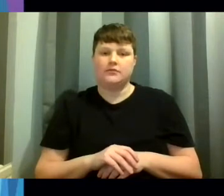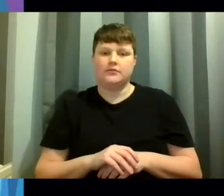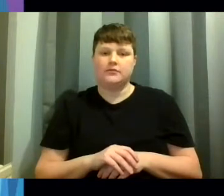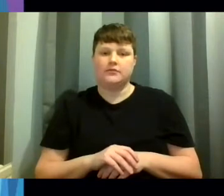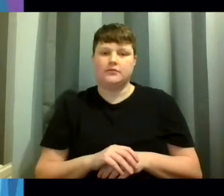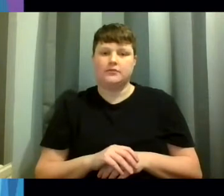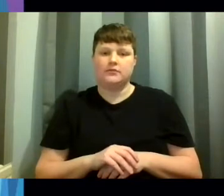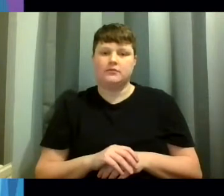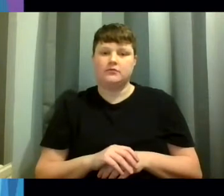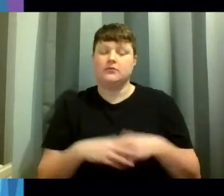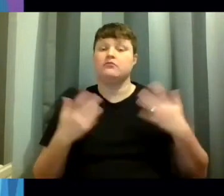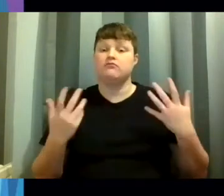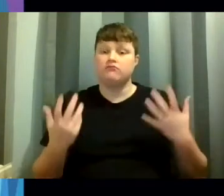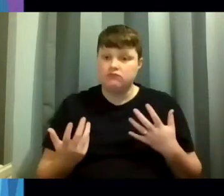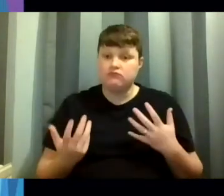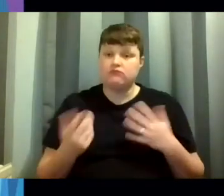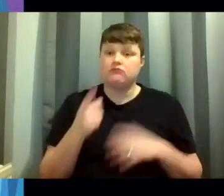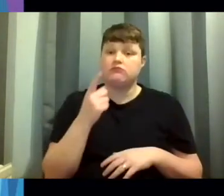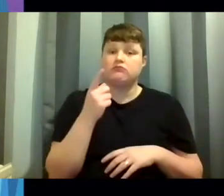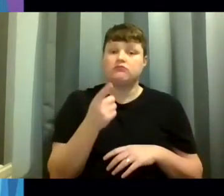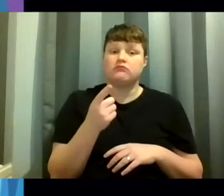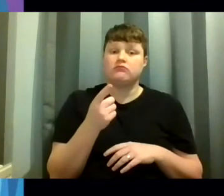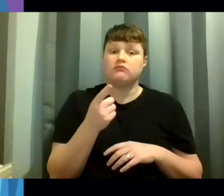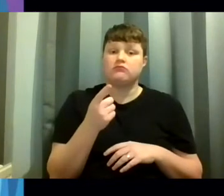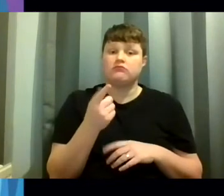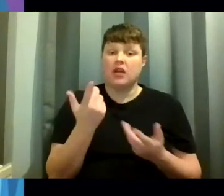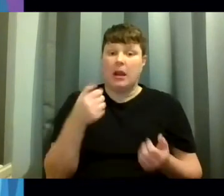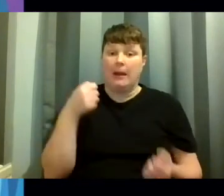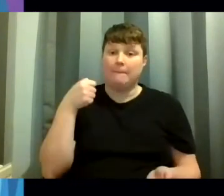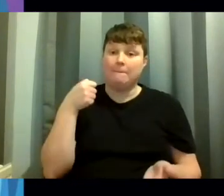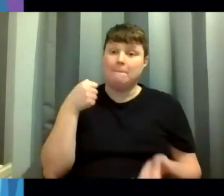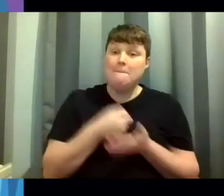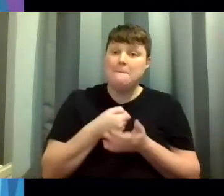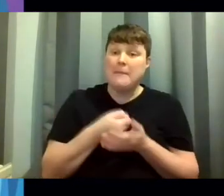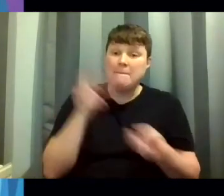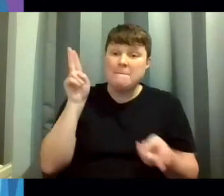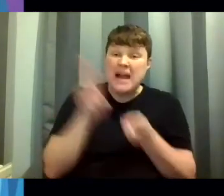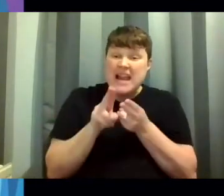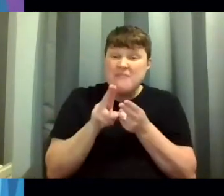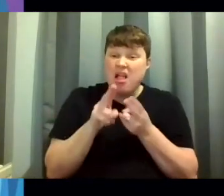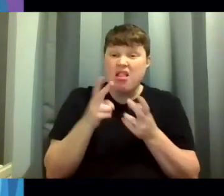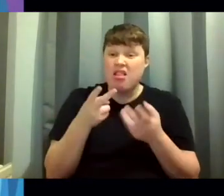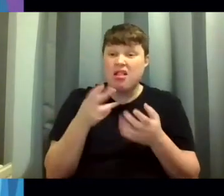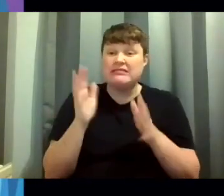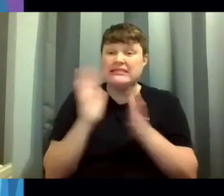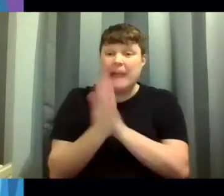And so, this minimises damage to the patient's surrounding tissues and, for some people